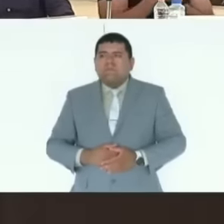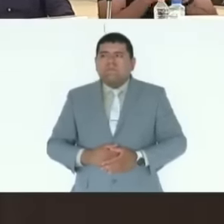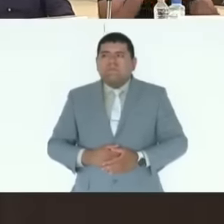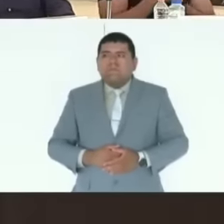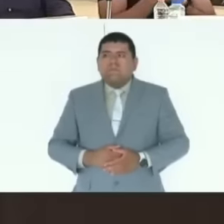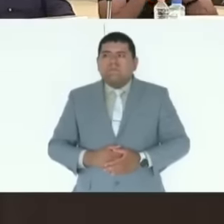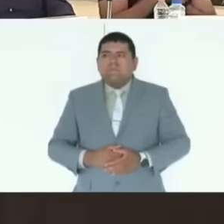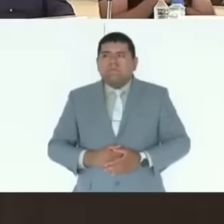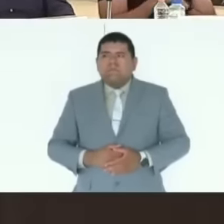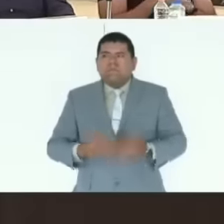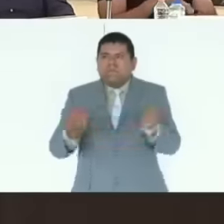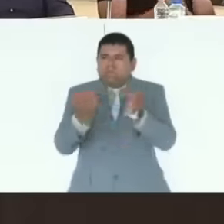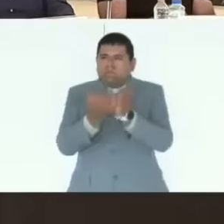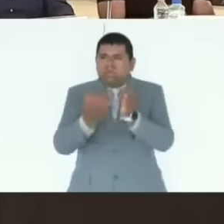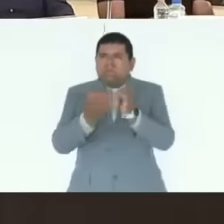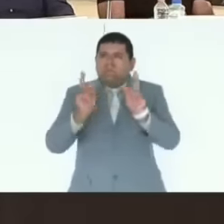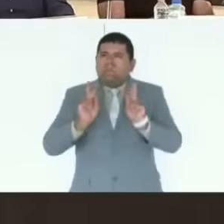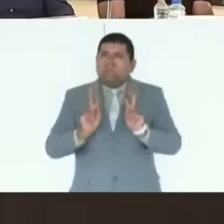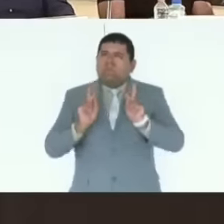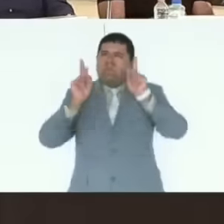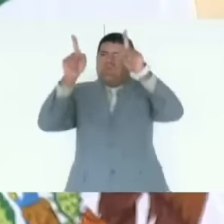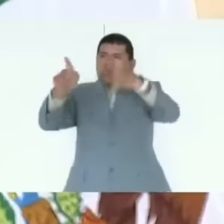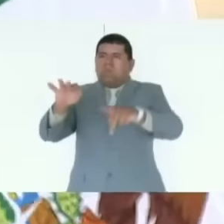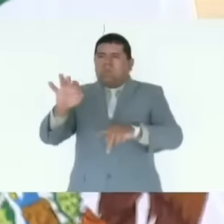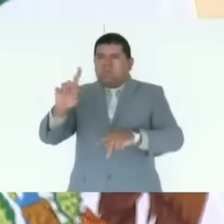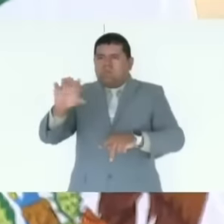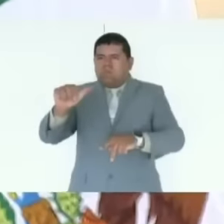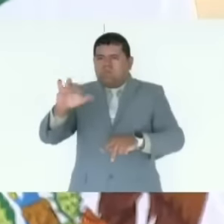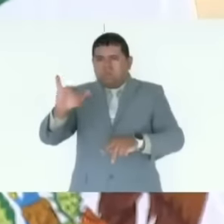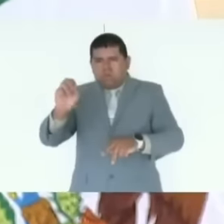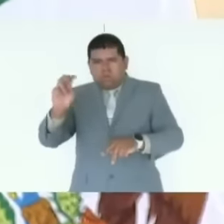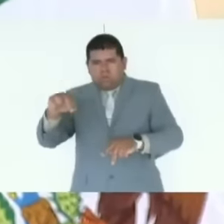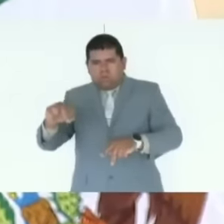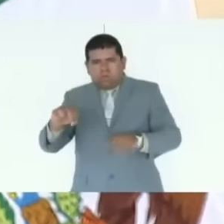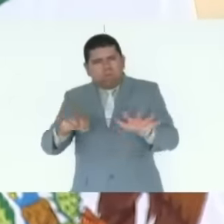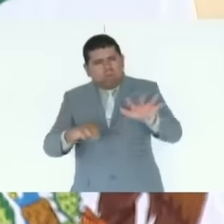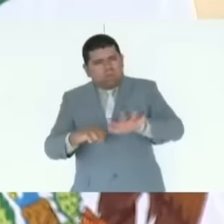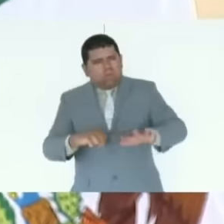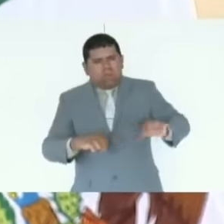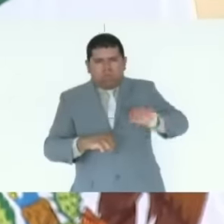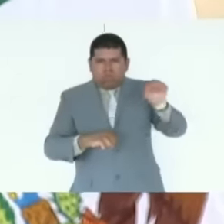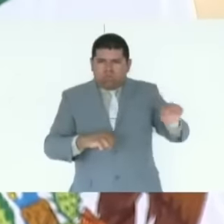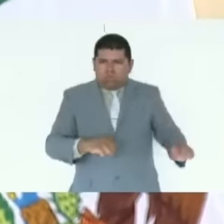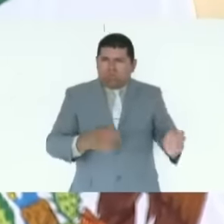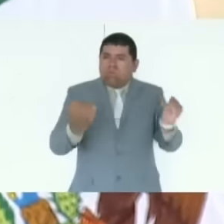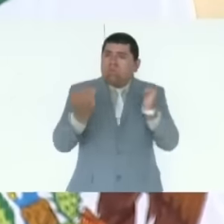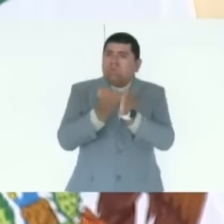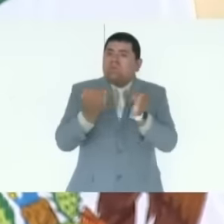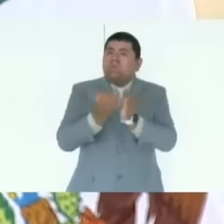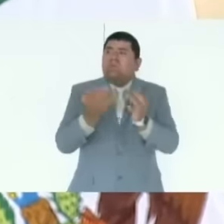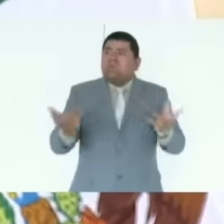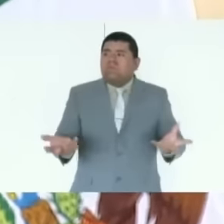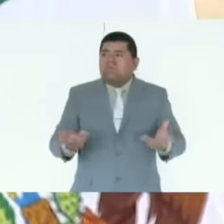also the federation bridge that is to the south and of course we are going to continue with the